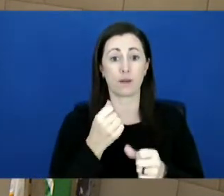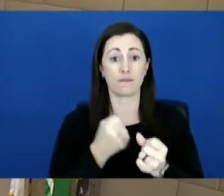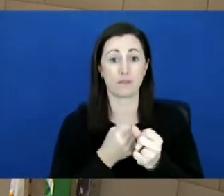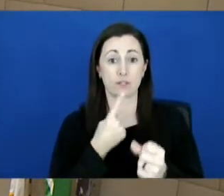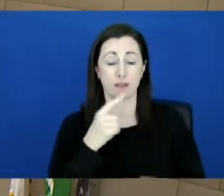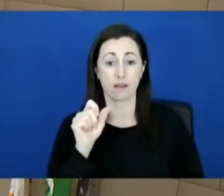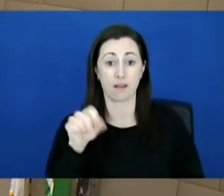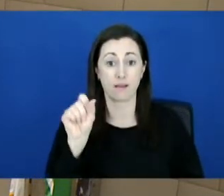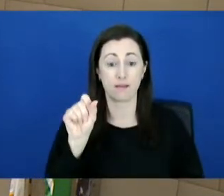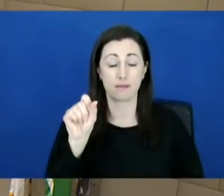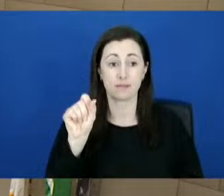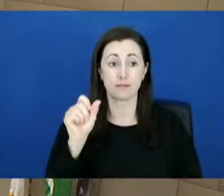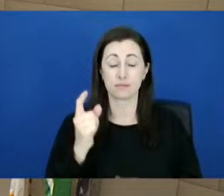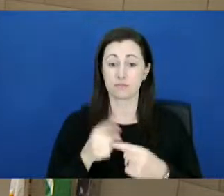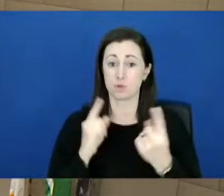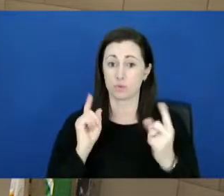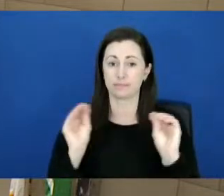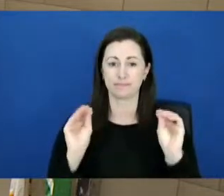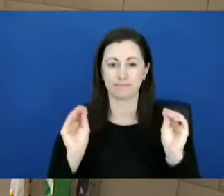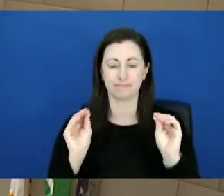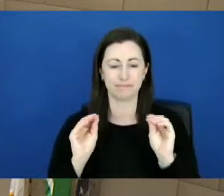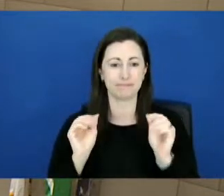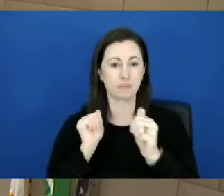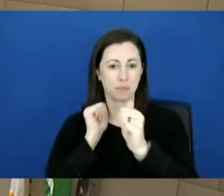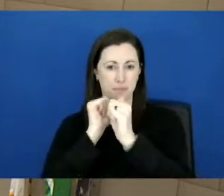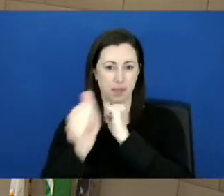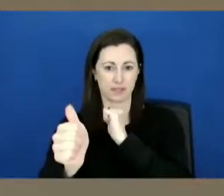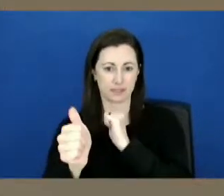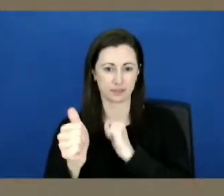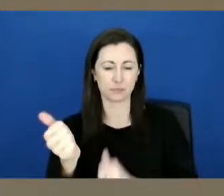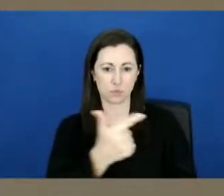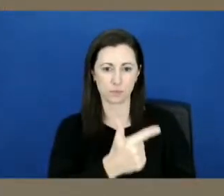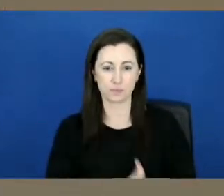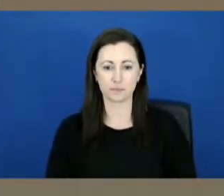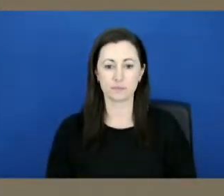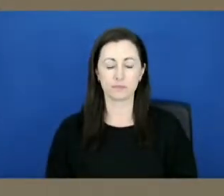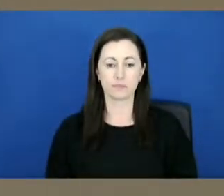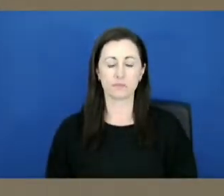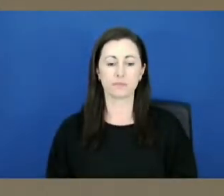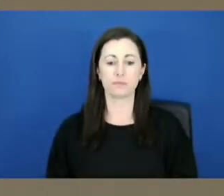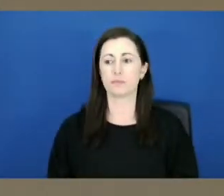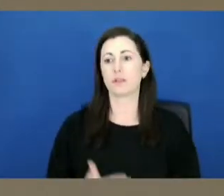MOVED AND SECONDED. ALL THOSE IN FAVOR, SAY AYE? AYE.